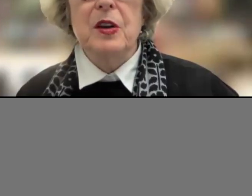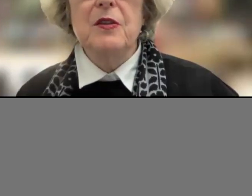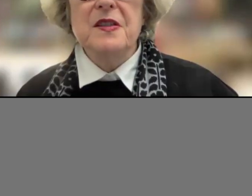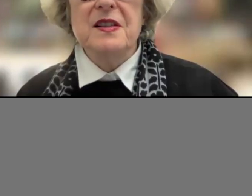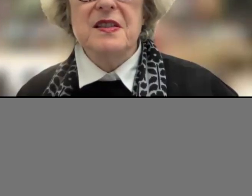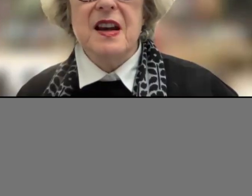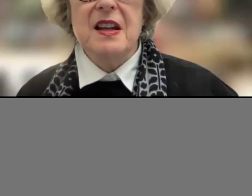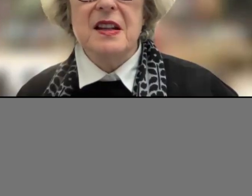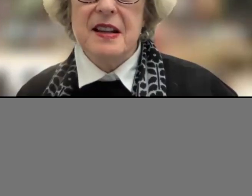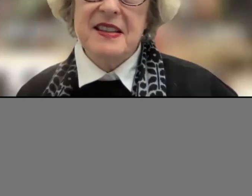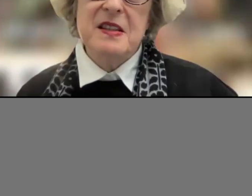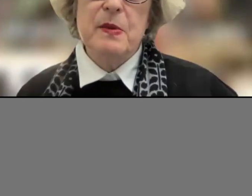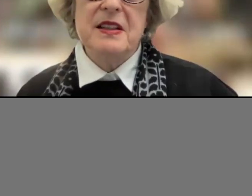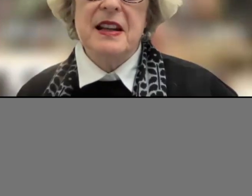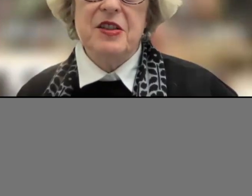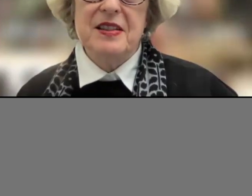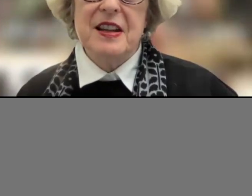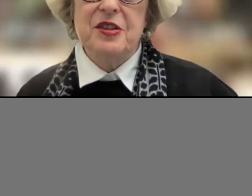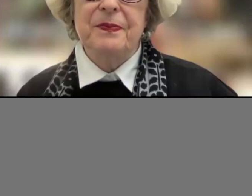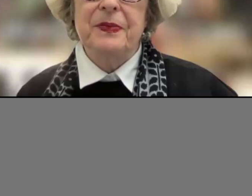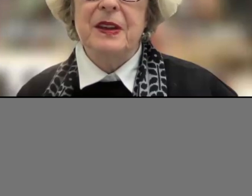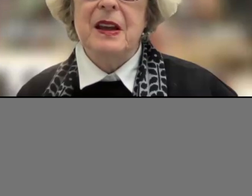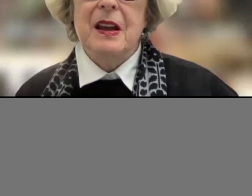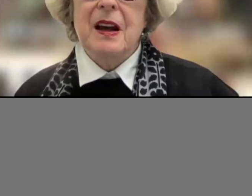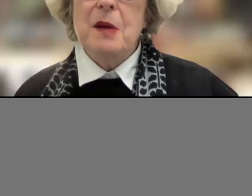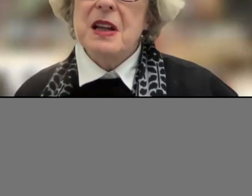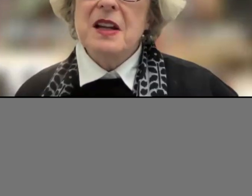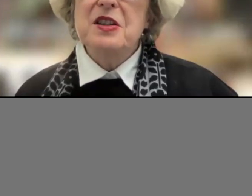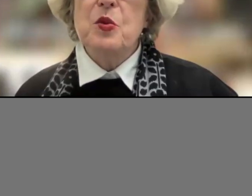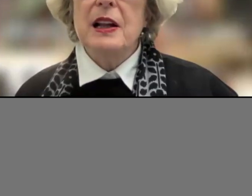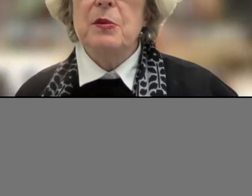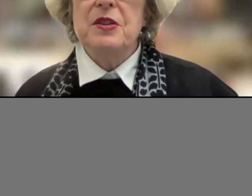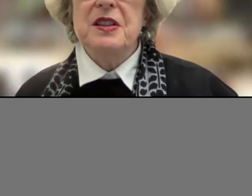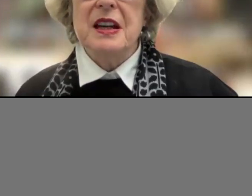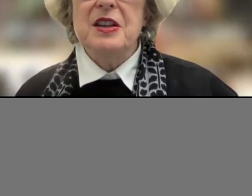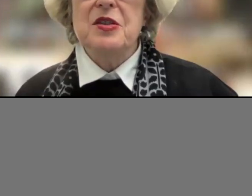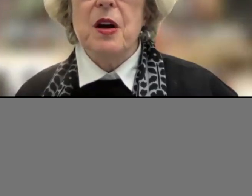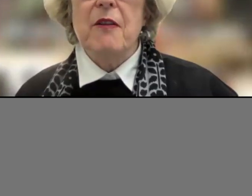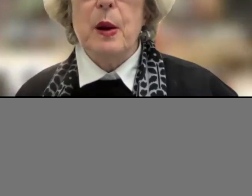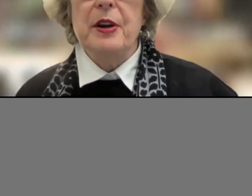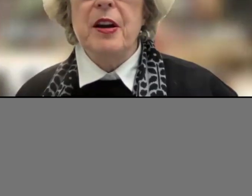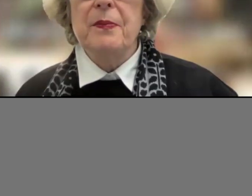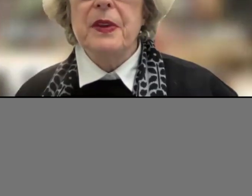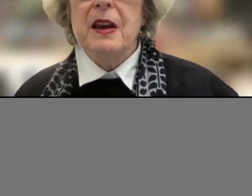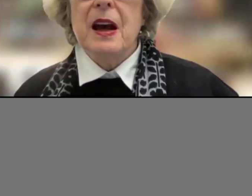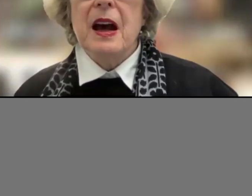Universal Design and Accessibility Legislation. I'm delighted to welcome you today to our webinar